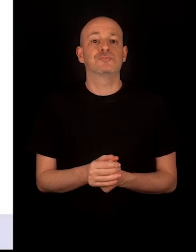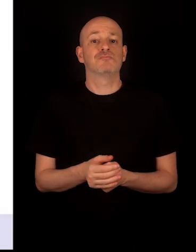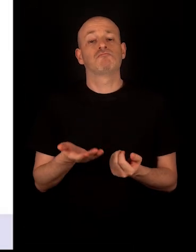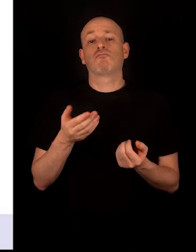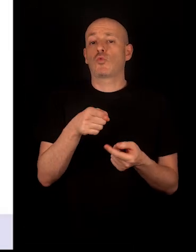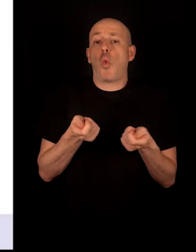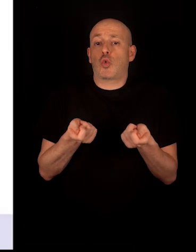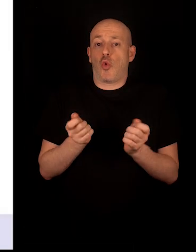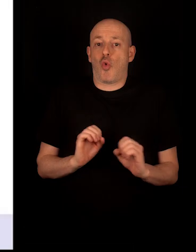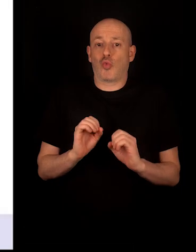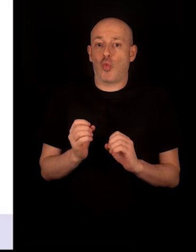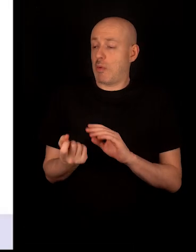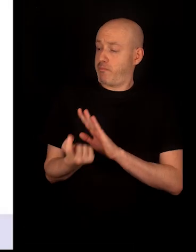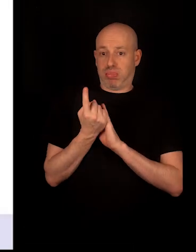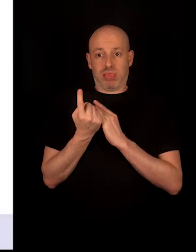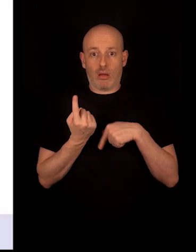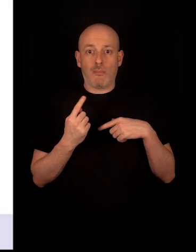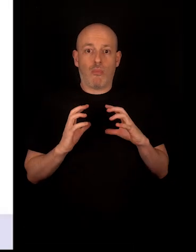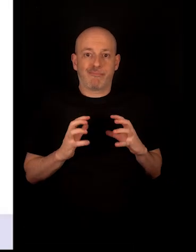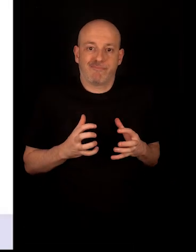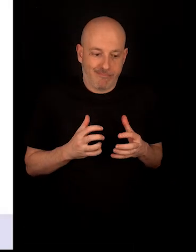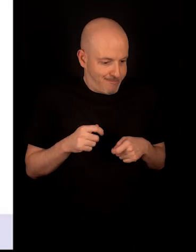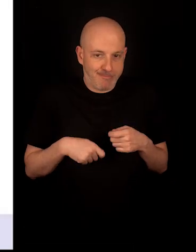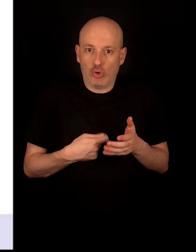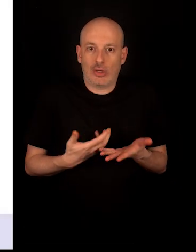beyond your control which prevent you from carrying out your project.